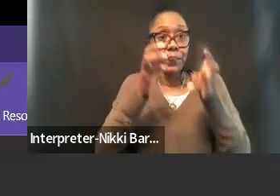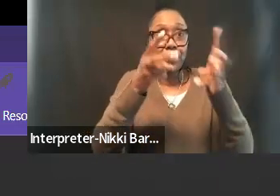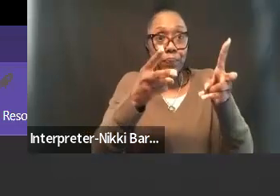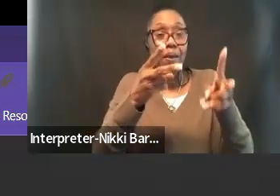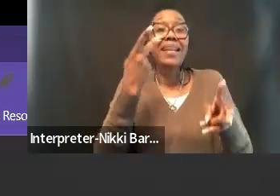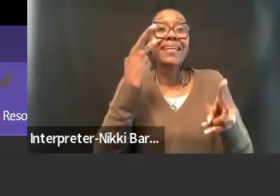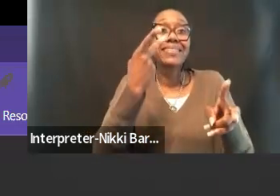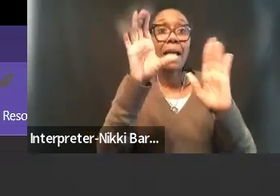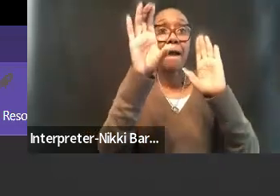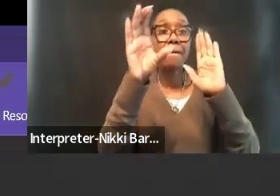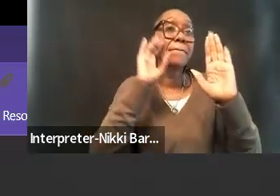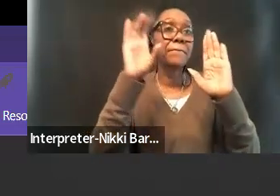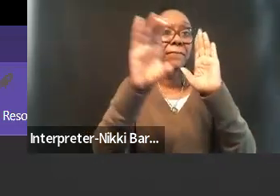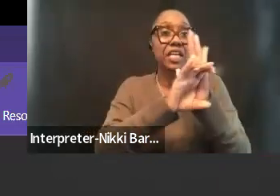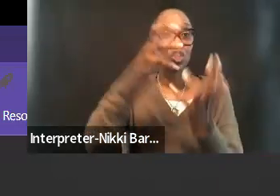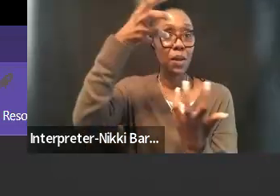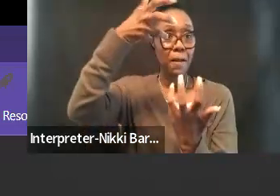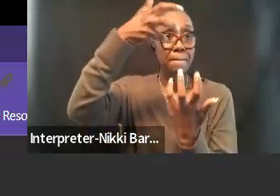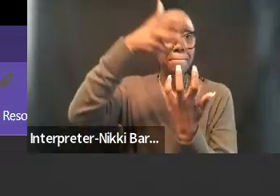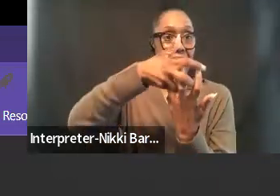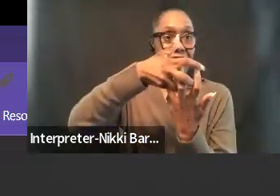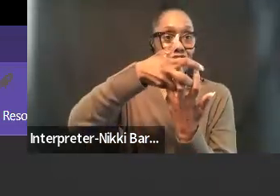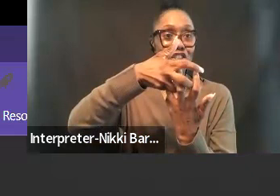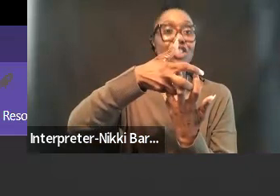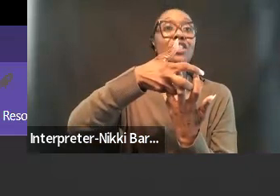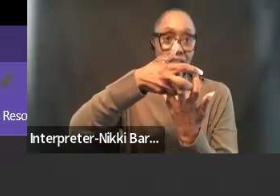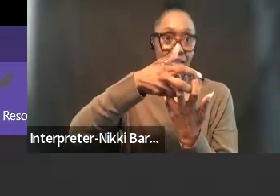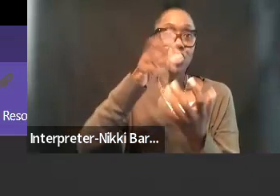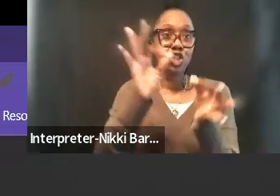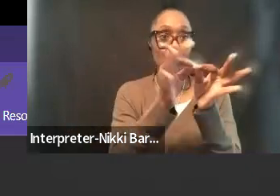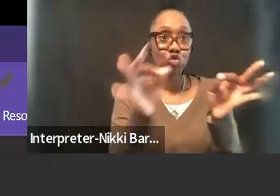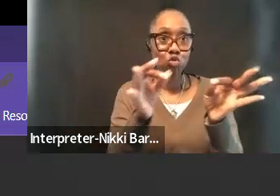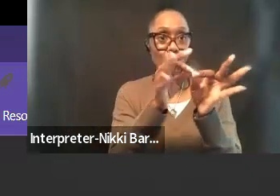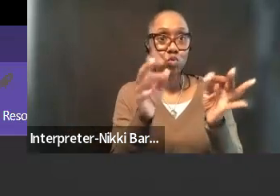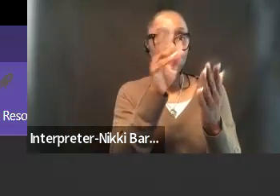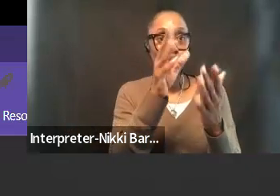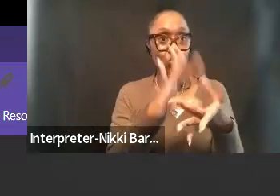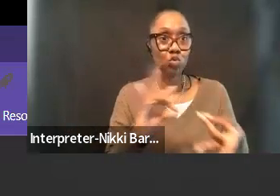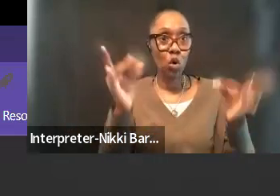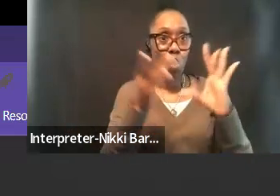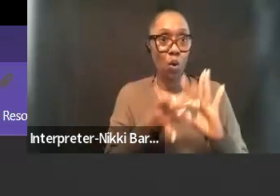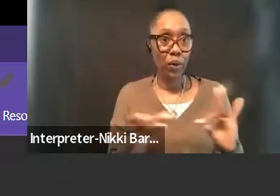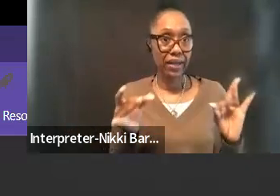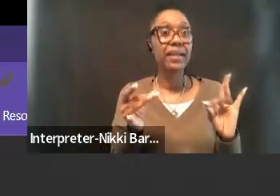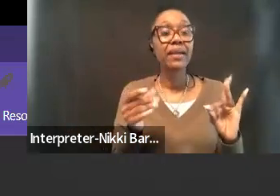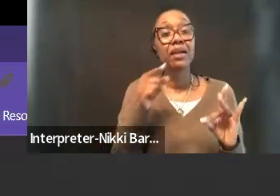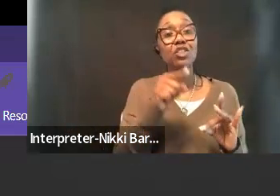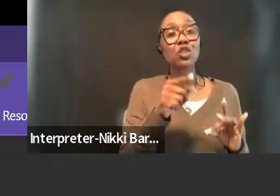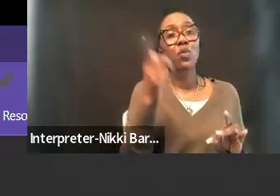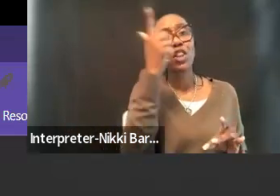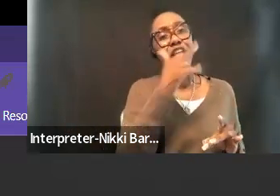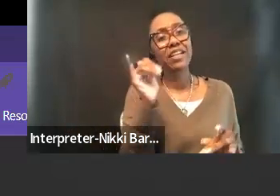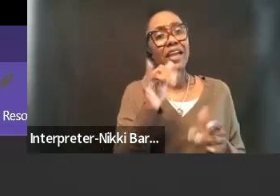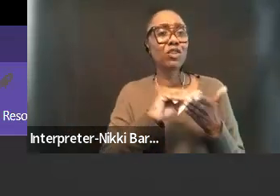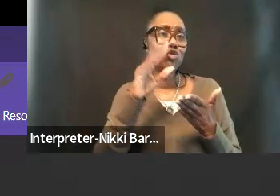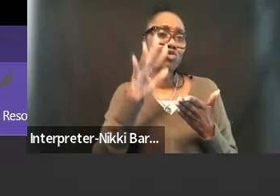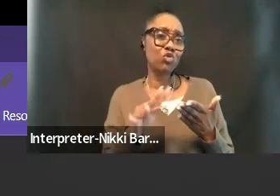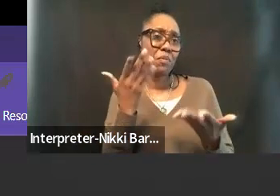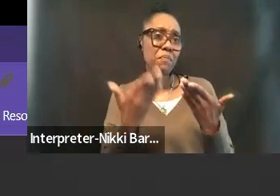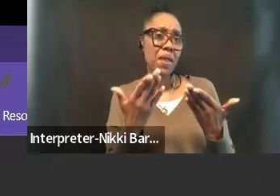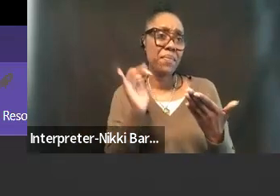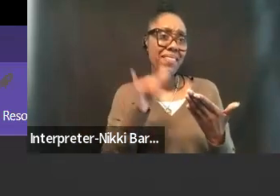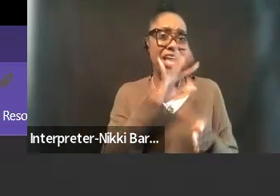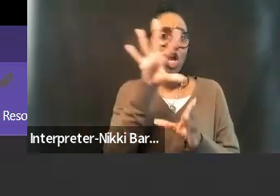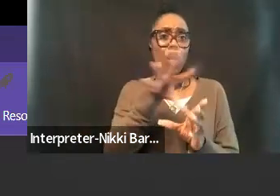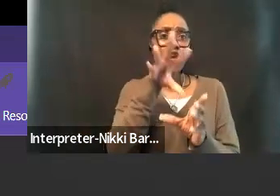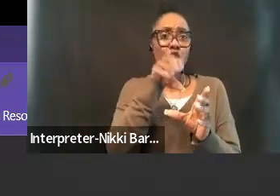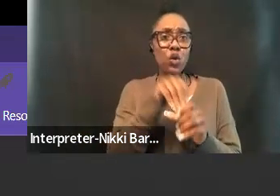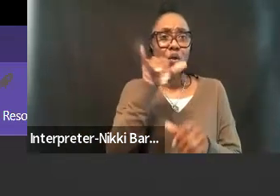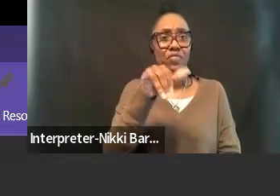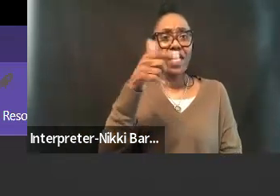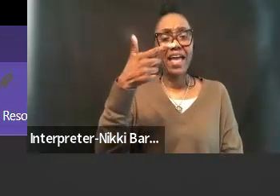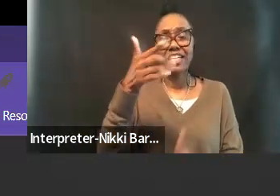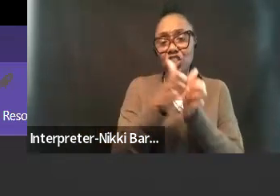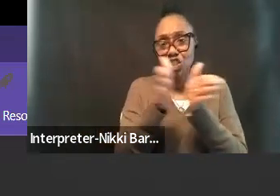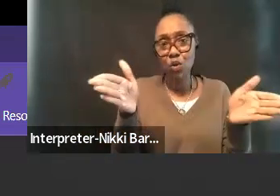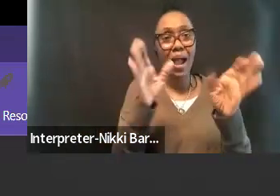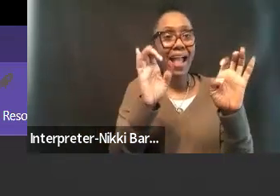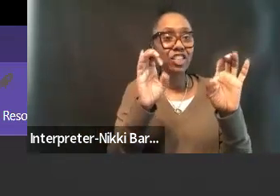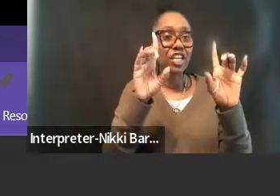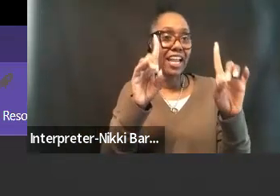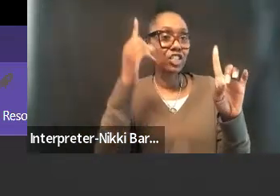So this is just an example of that first chapters reading and what a material could look like for a student that's maybe included in this genED setting for this